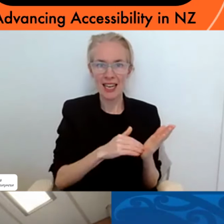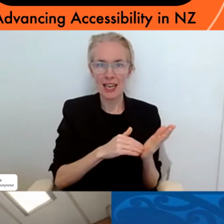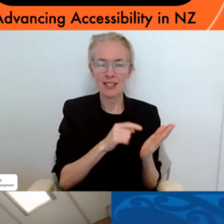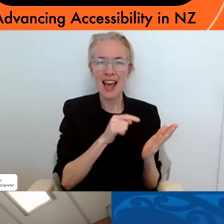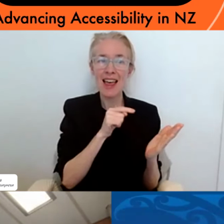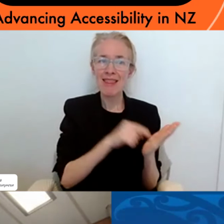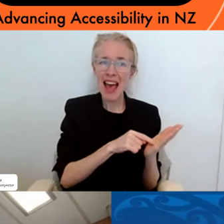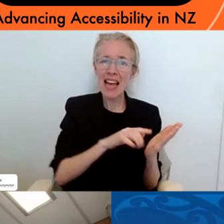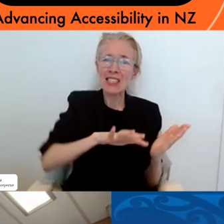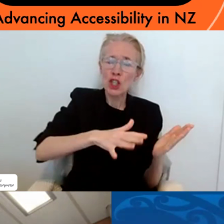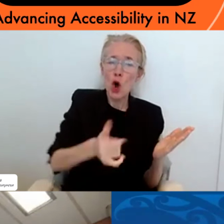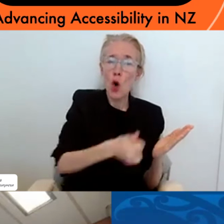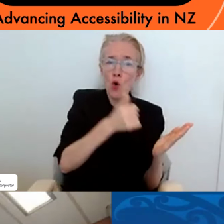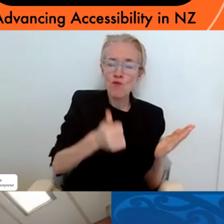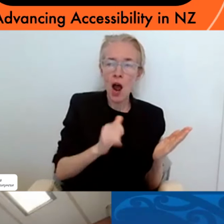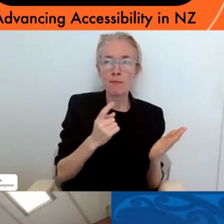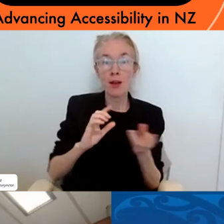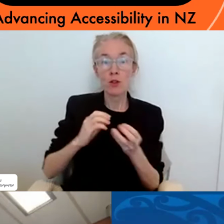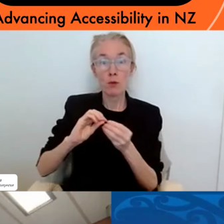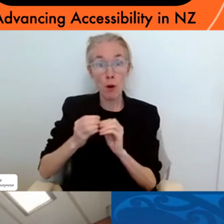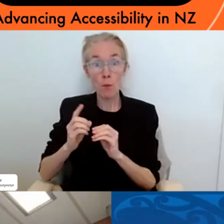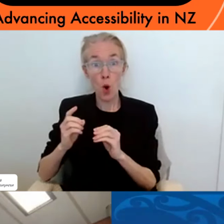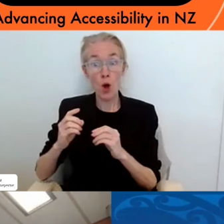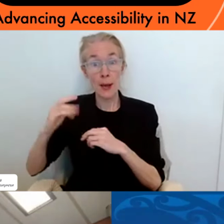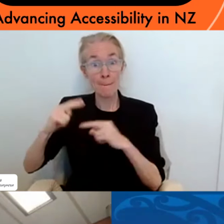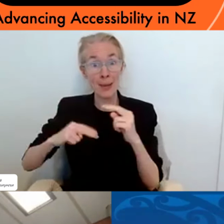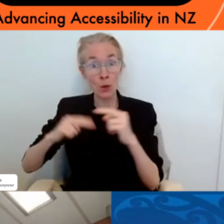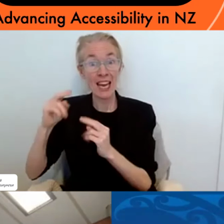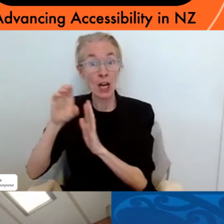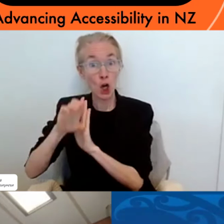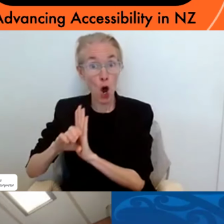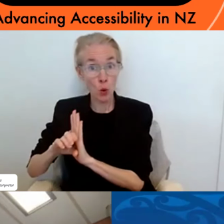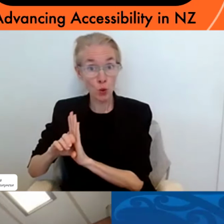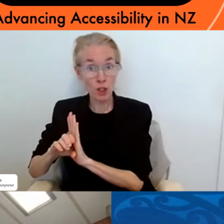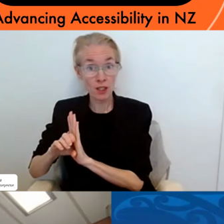is that under the Building Code, there are minimum requirements,